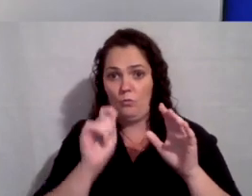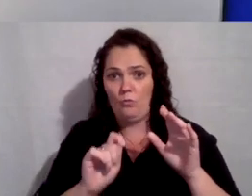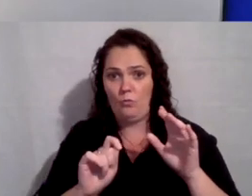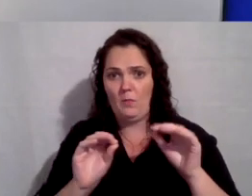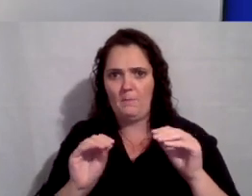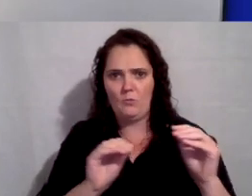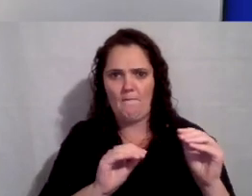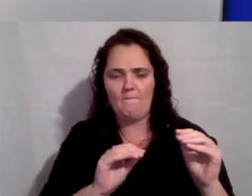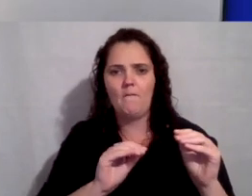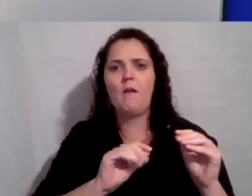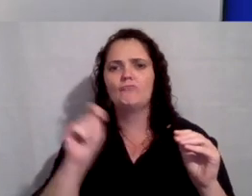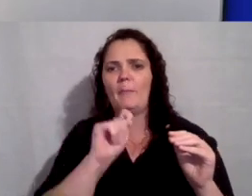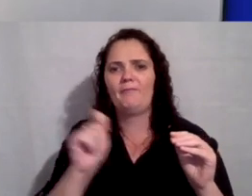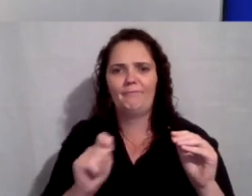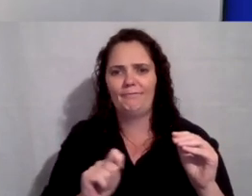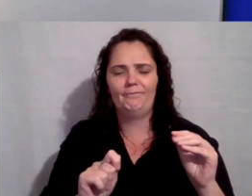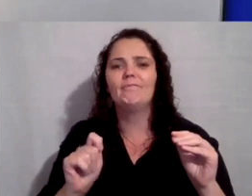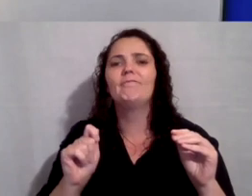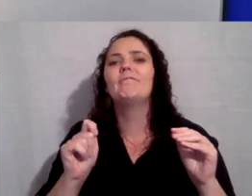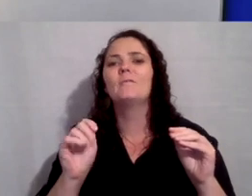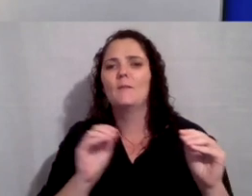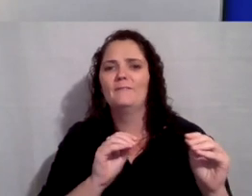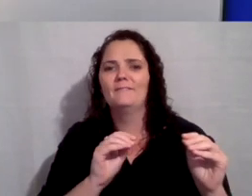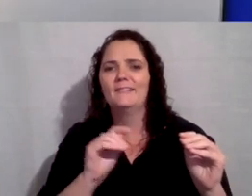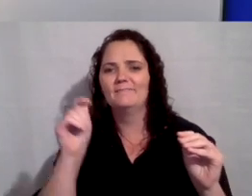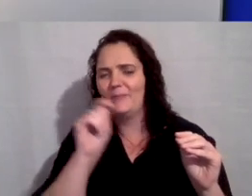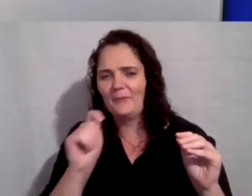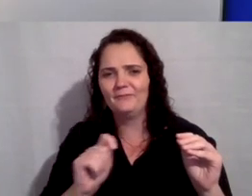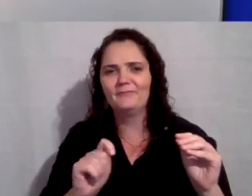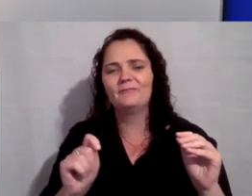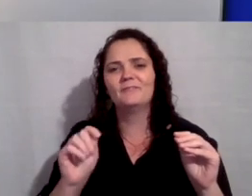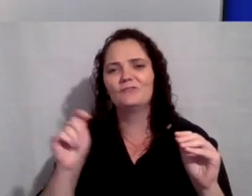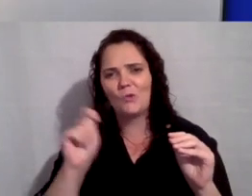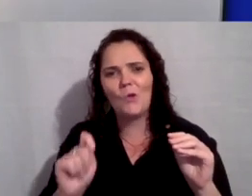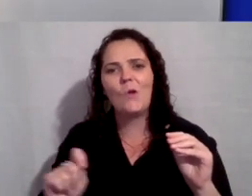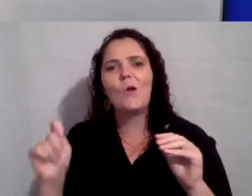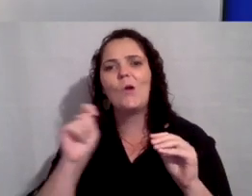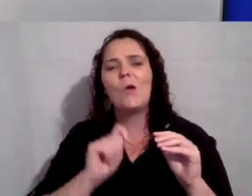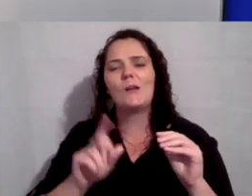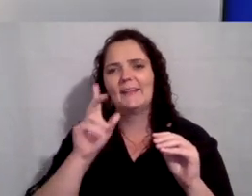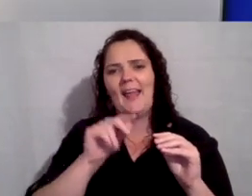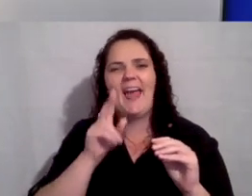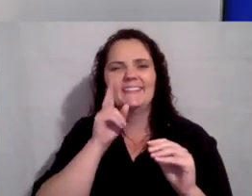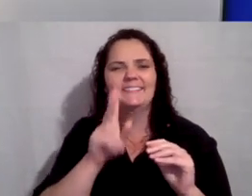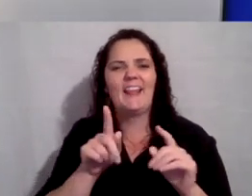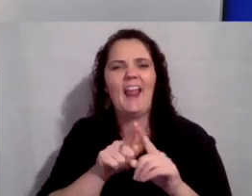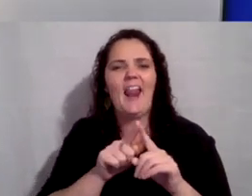and through that erasure we're going to get a sense of movement but we're also going to see the history, the development, the trace, the record of